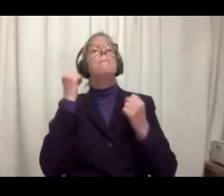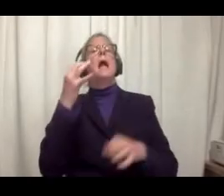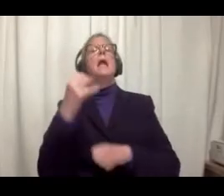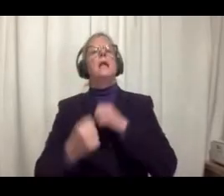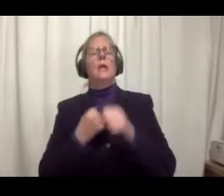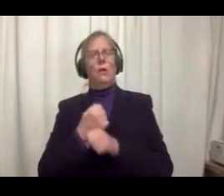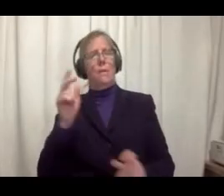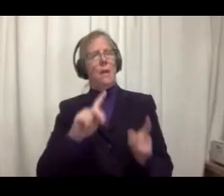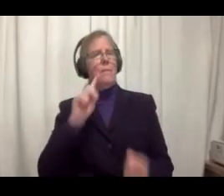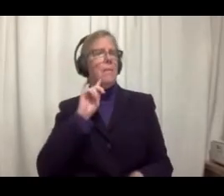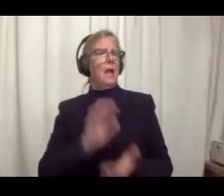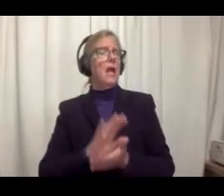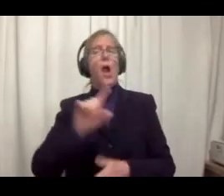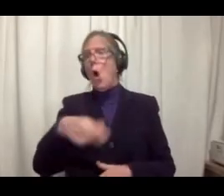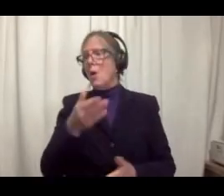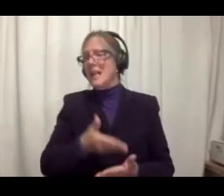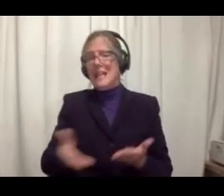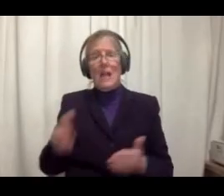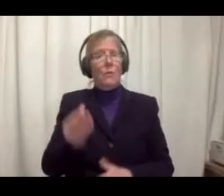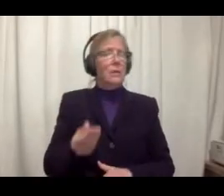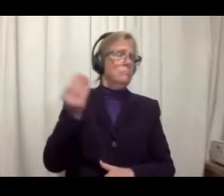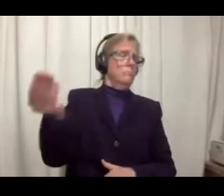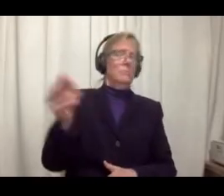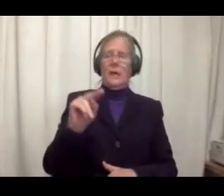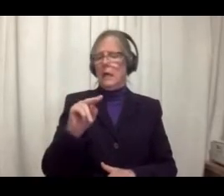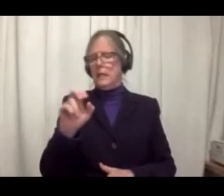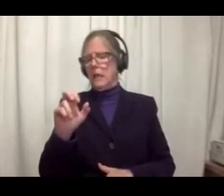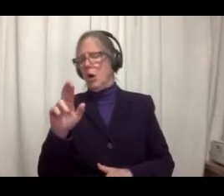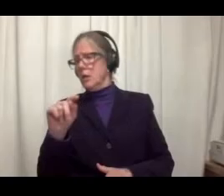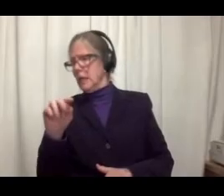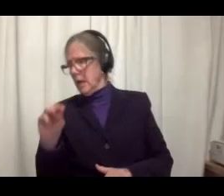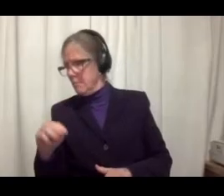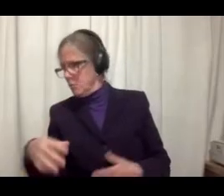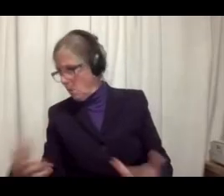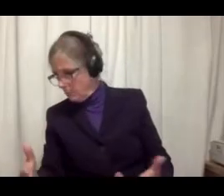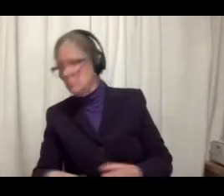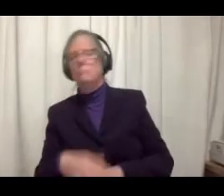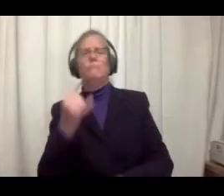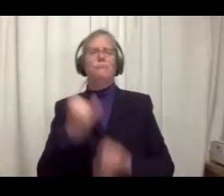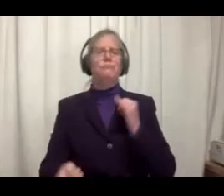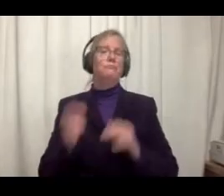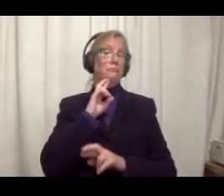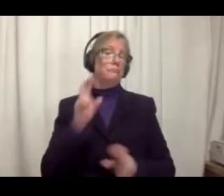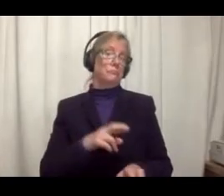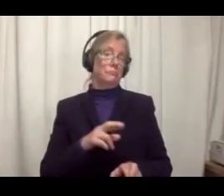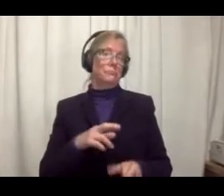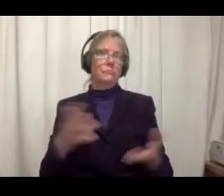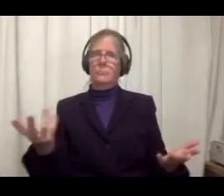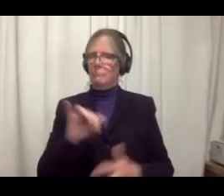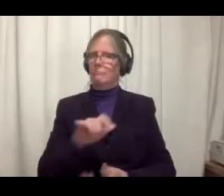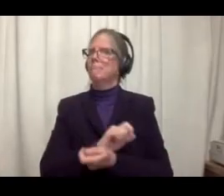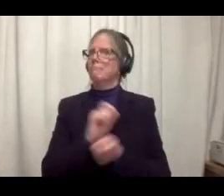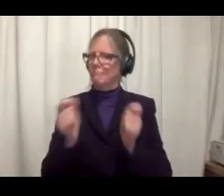only deliverable worth submitting to the NCRTM was the final report. But that’s changed. Now,